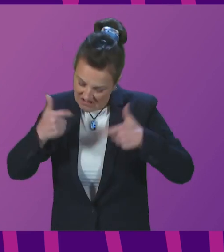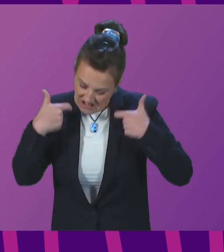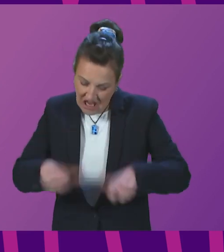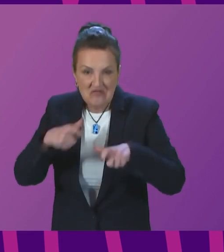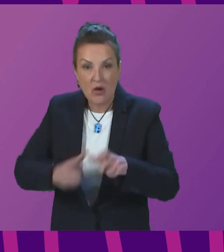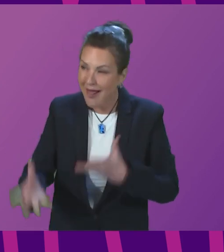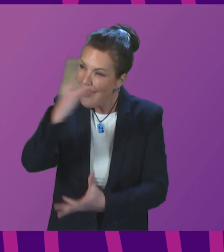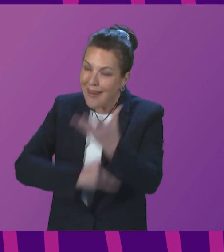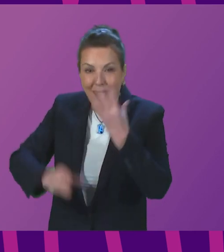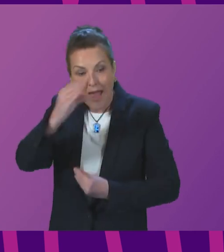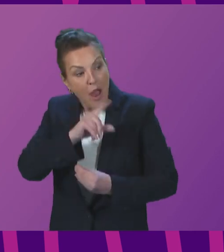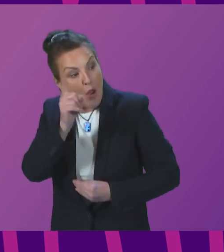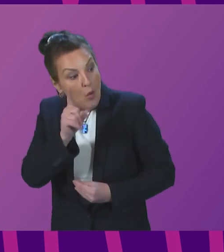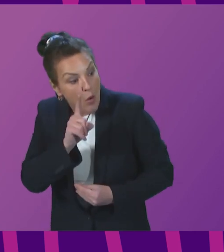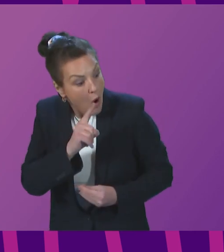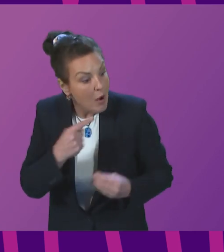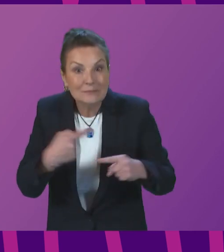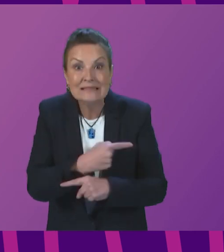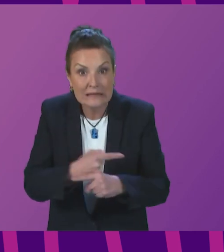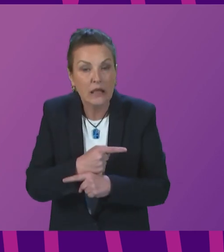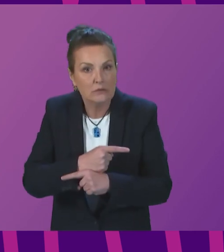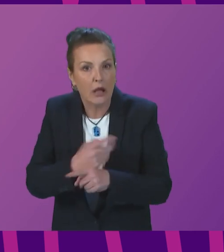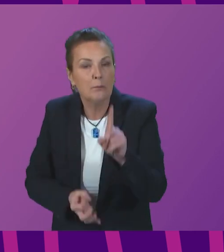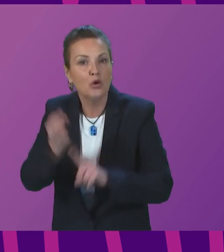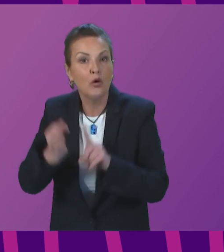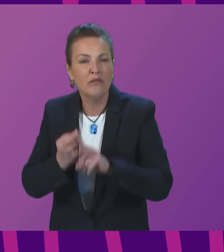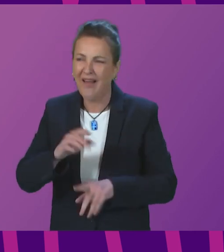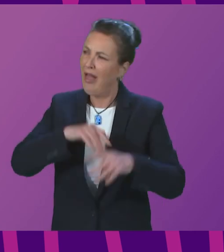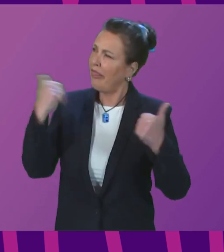Douglas Ross also said that no lessons have been learned, then went on to narrate the